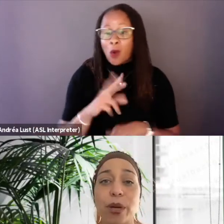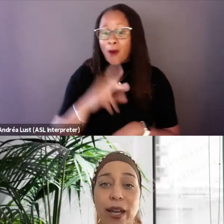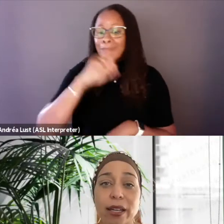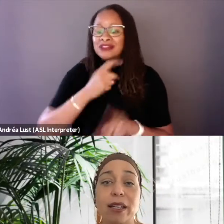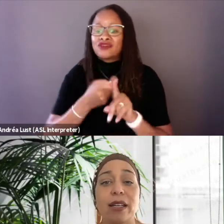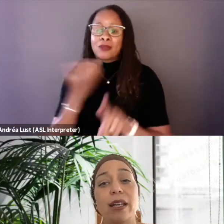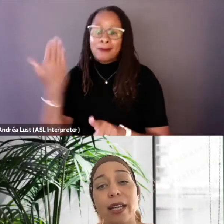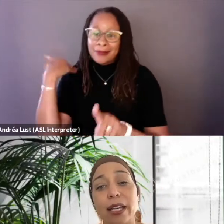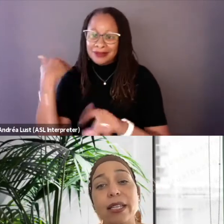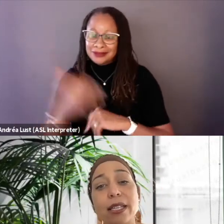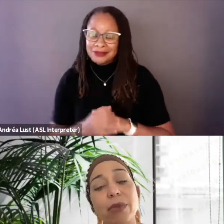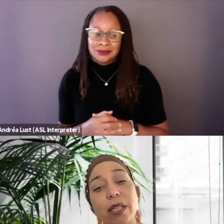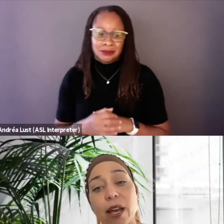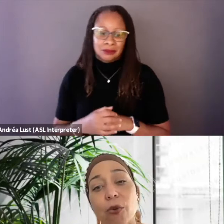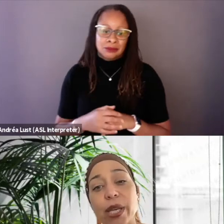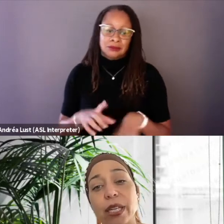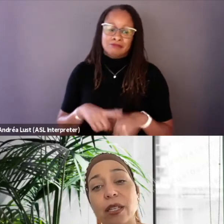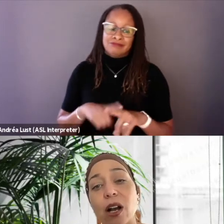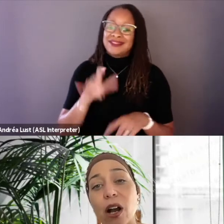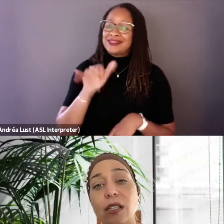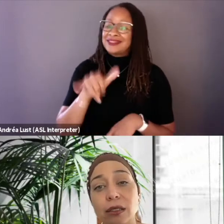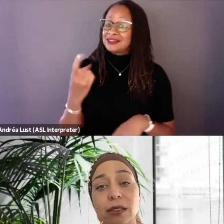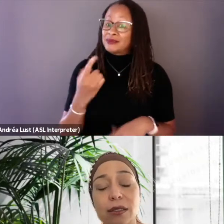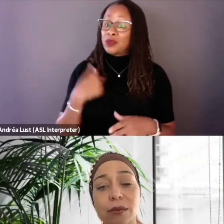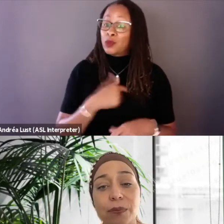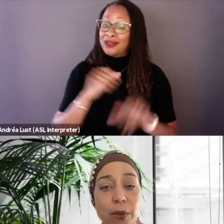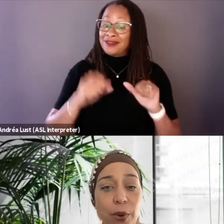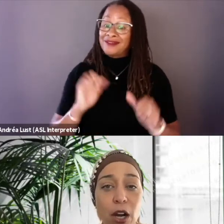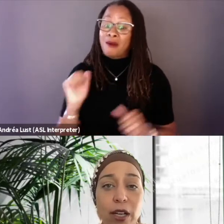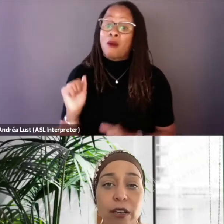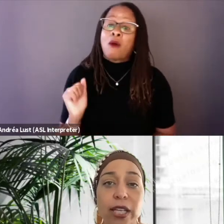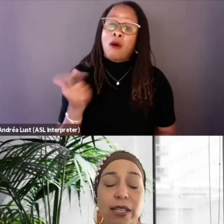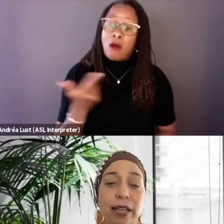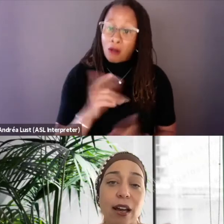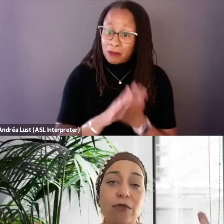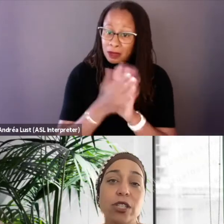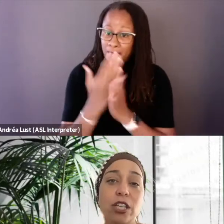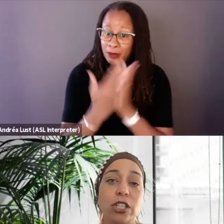but it is something that we can all be a part of. It is a conversation,